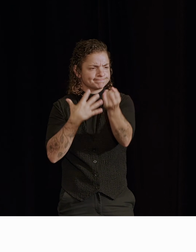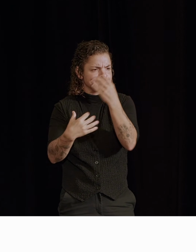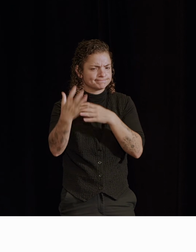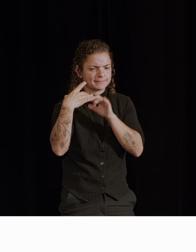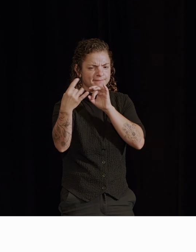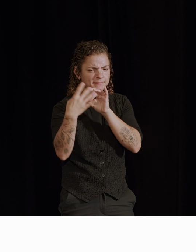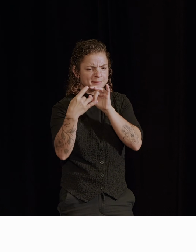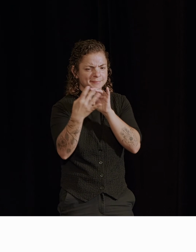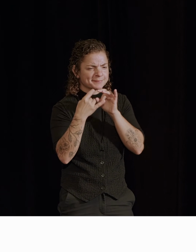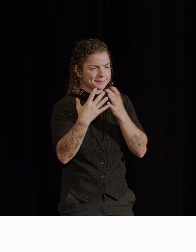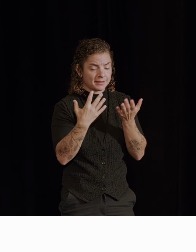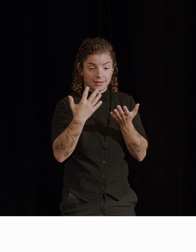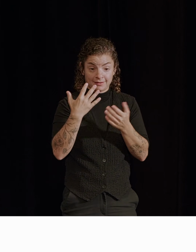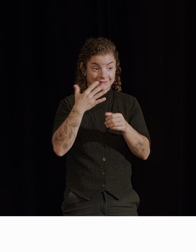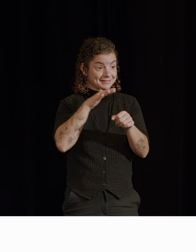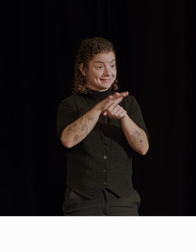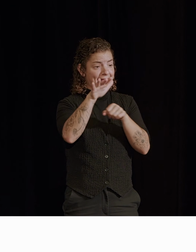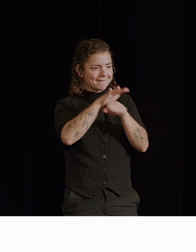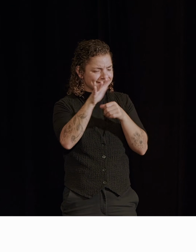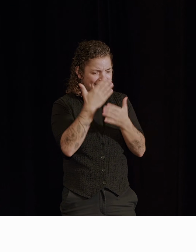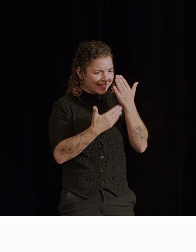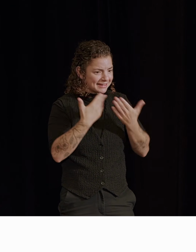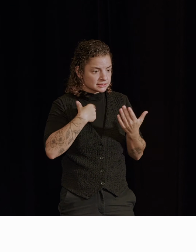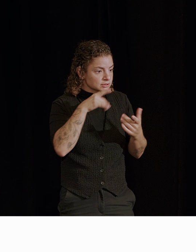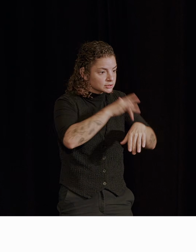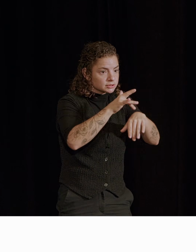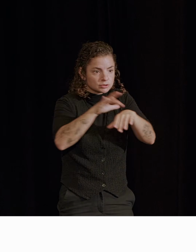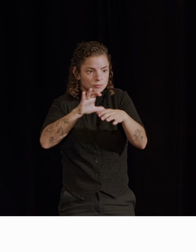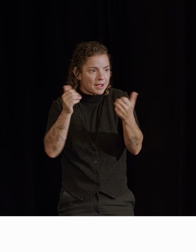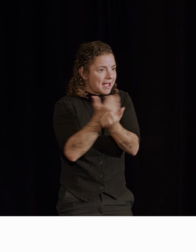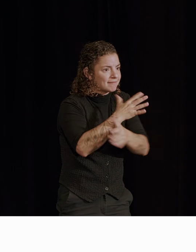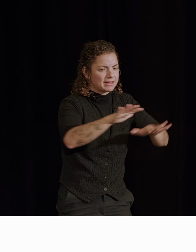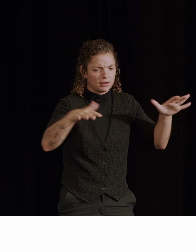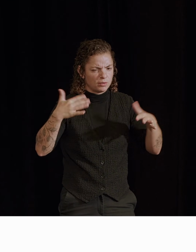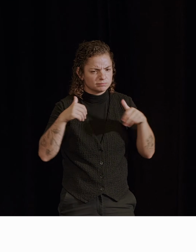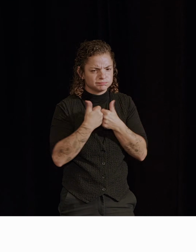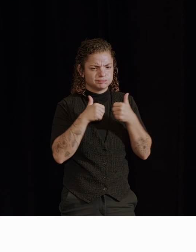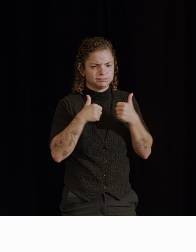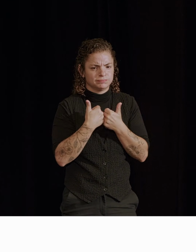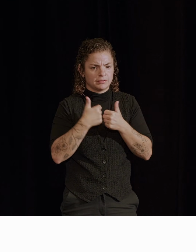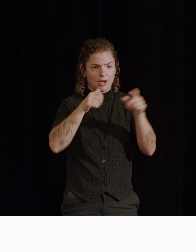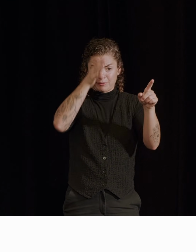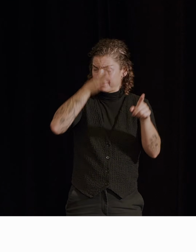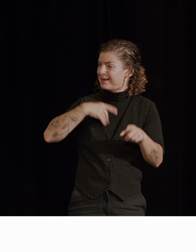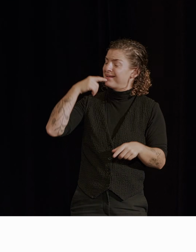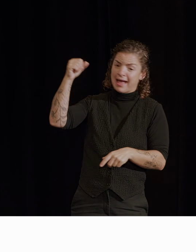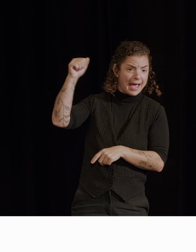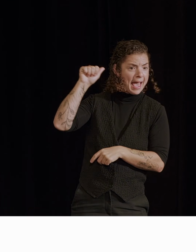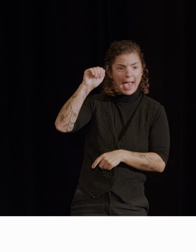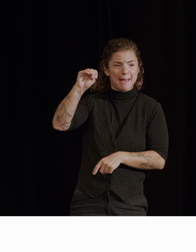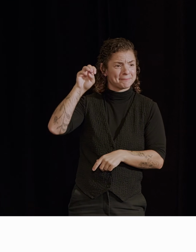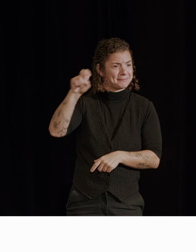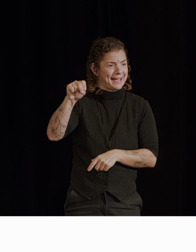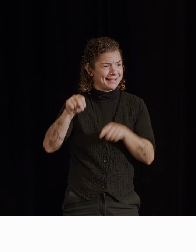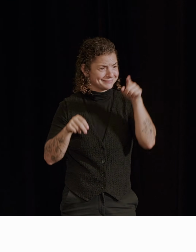Right? I'll say it louder for the back, a shortage of hands.